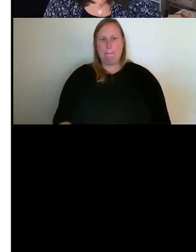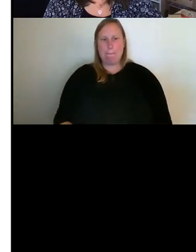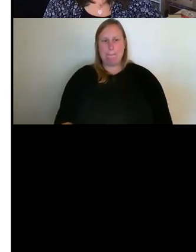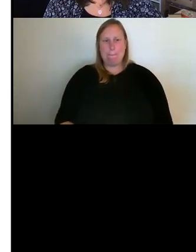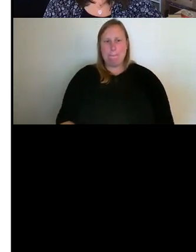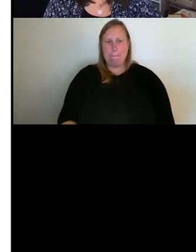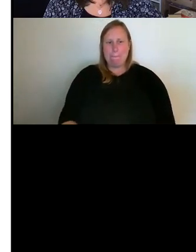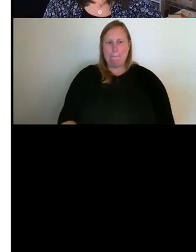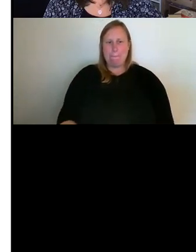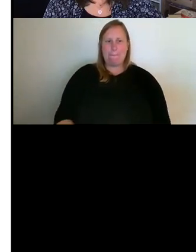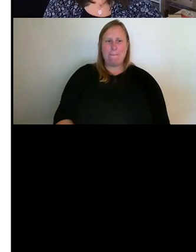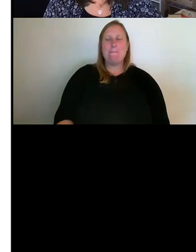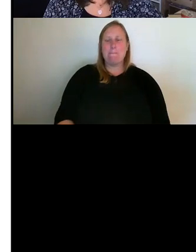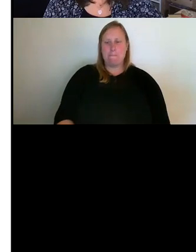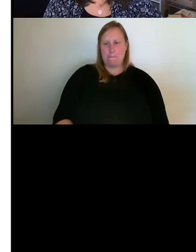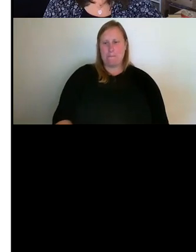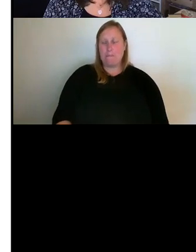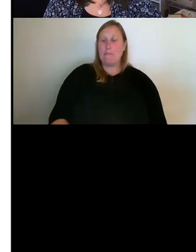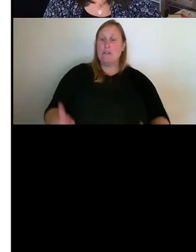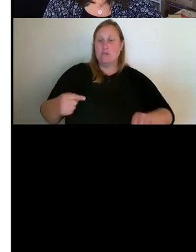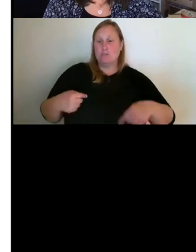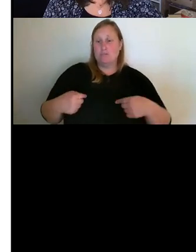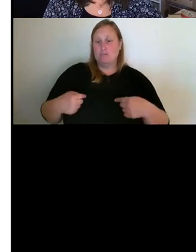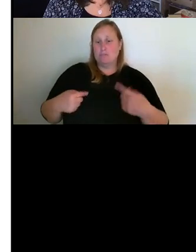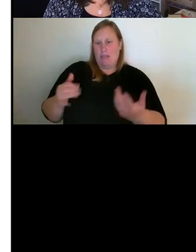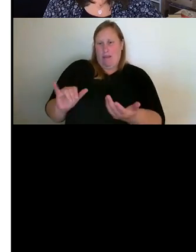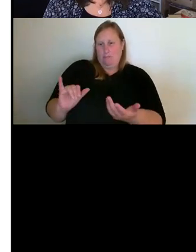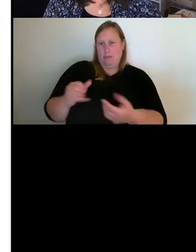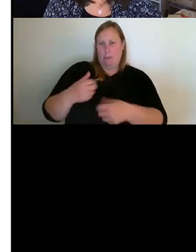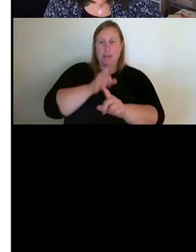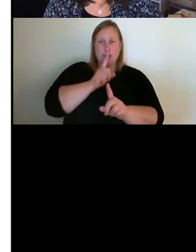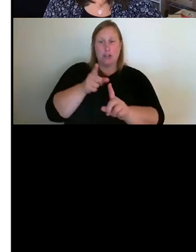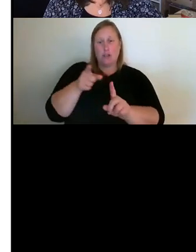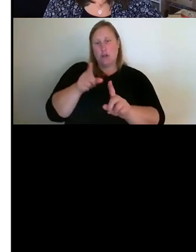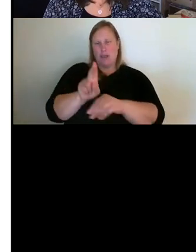so far and we want to make sure everybody can use it.